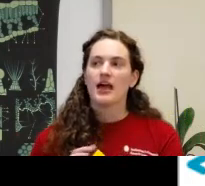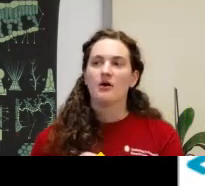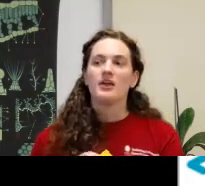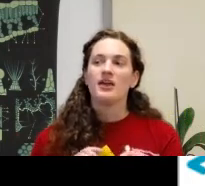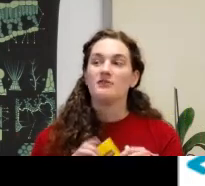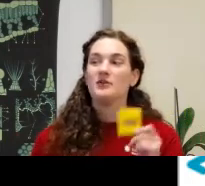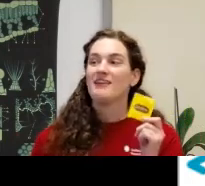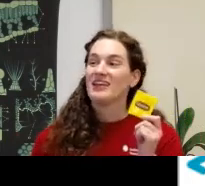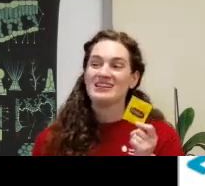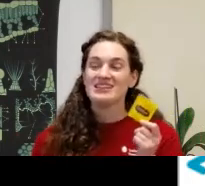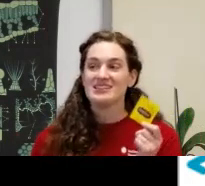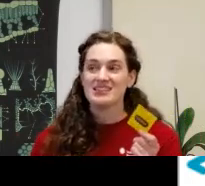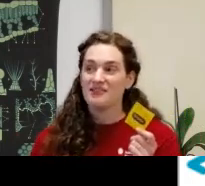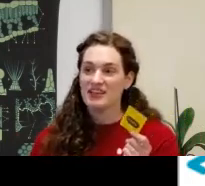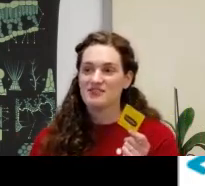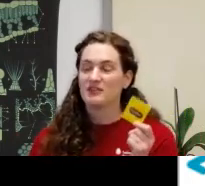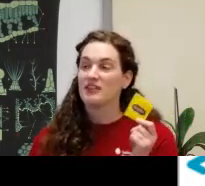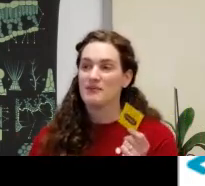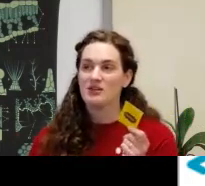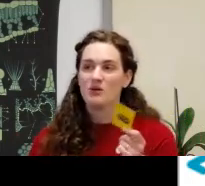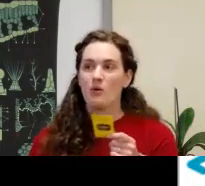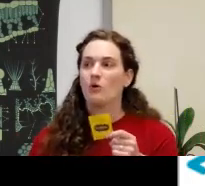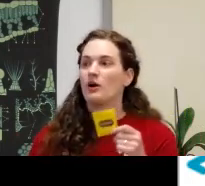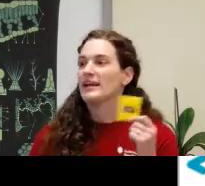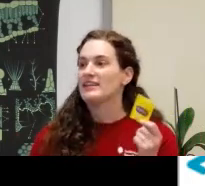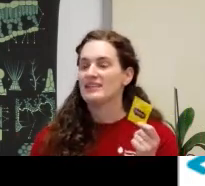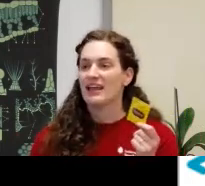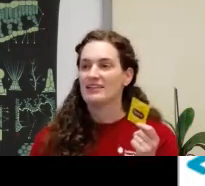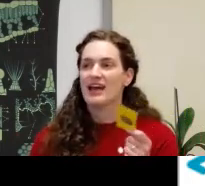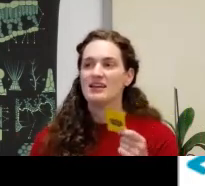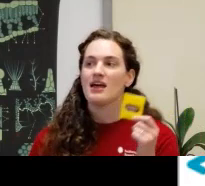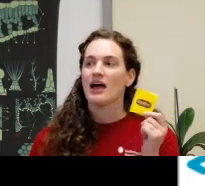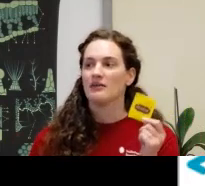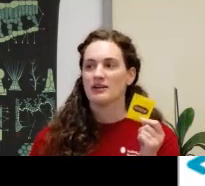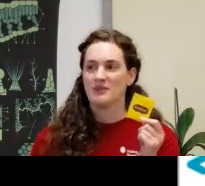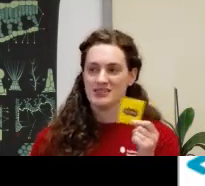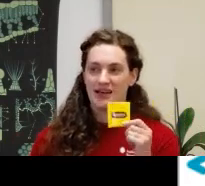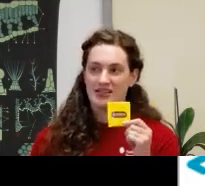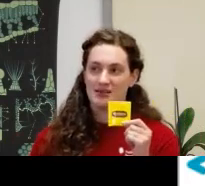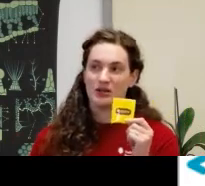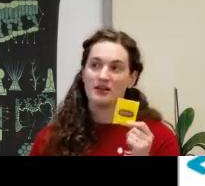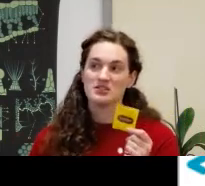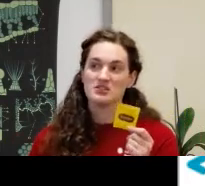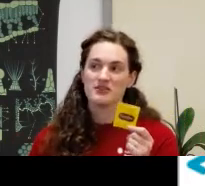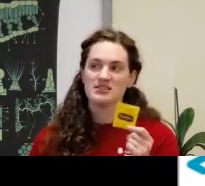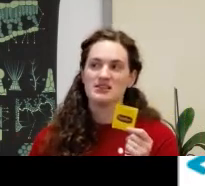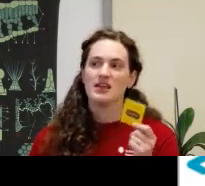Emily Borger: Now, if you have any sensitivities for lemon or anything like that I recommend having someone else do this.